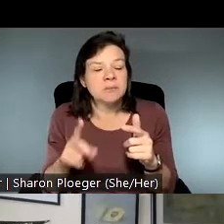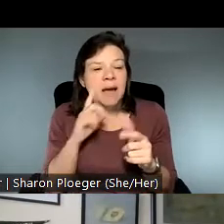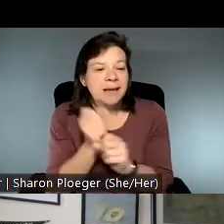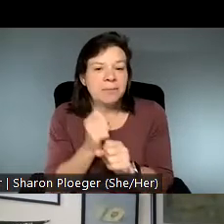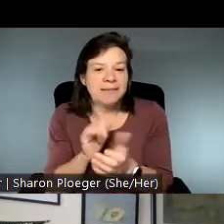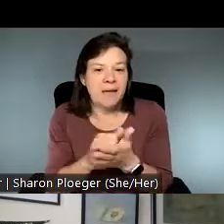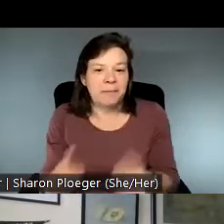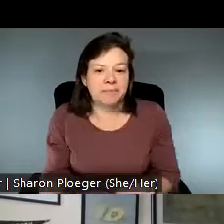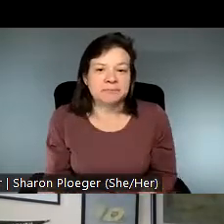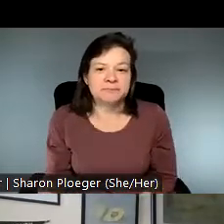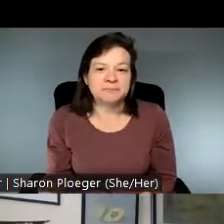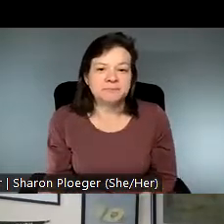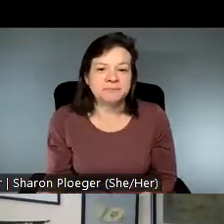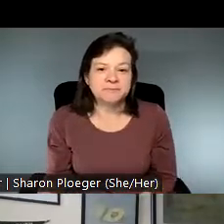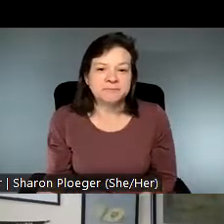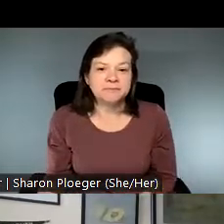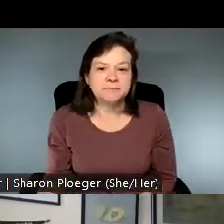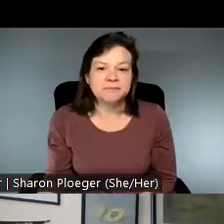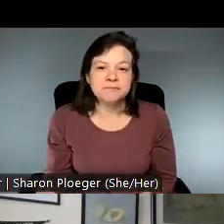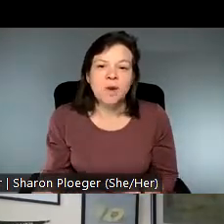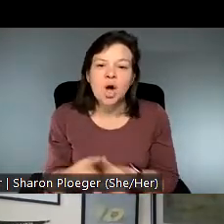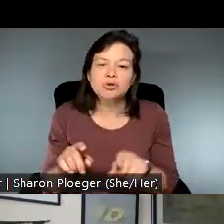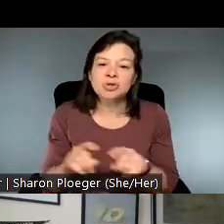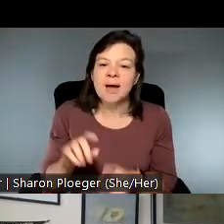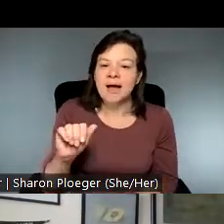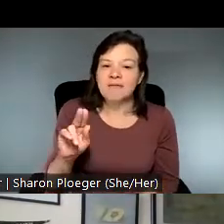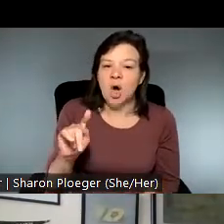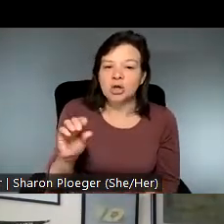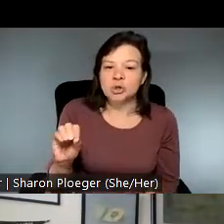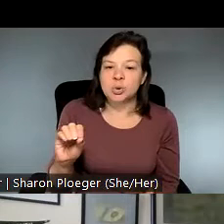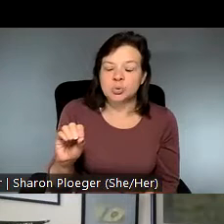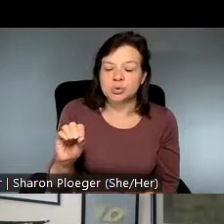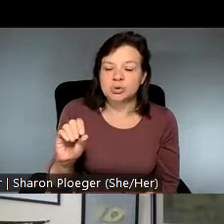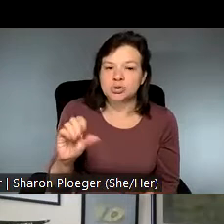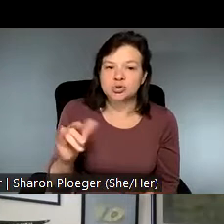There's also an auto scroll feature, which can be activated